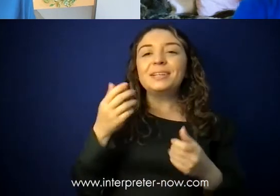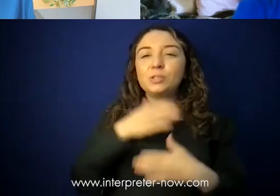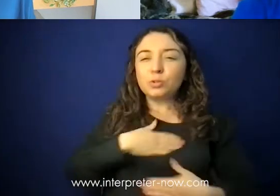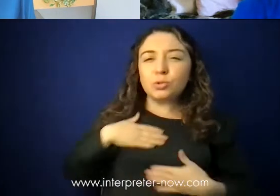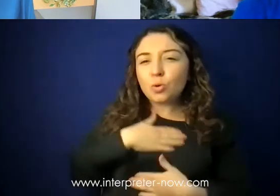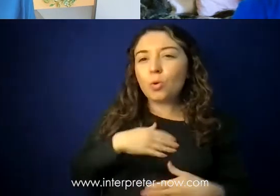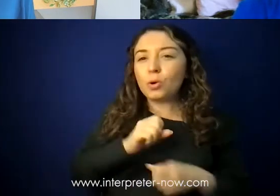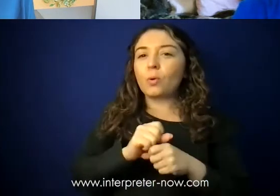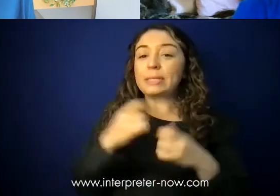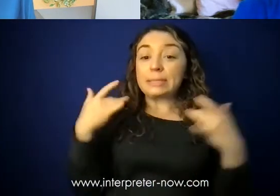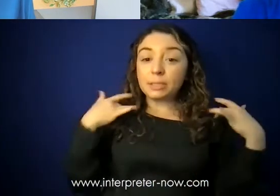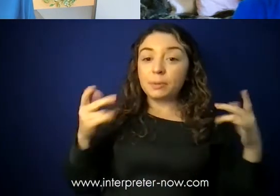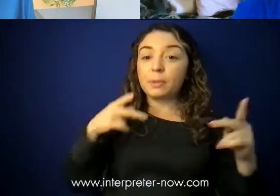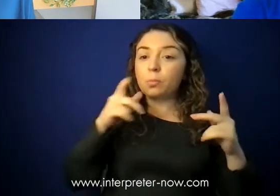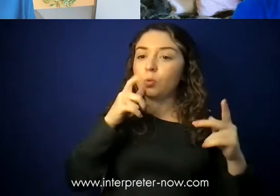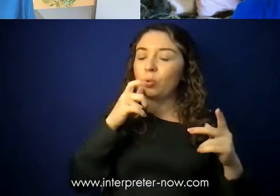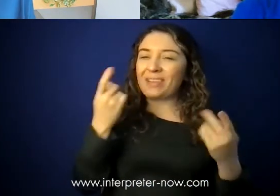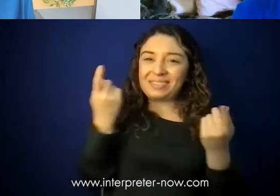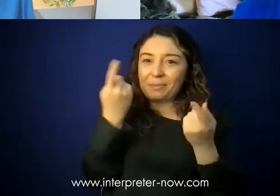on for the individual, and they're willing and open to being coached.